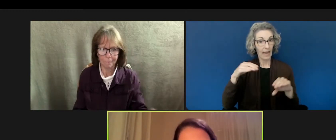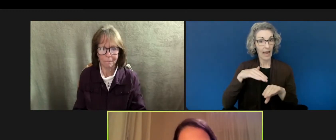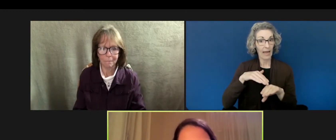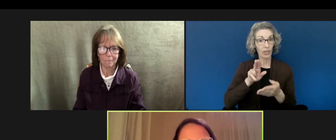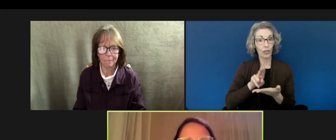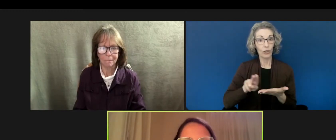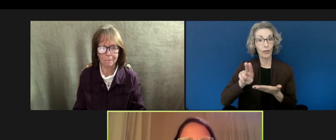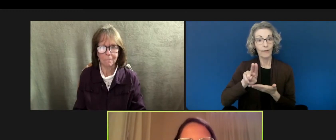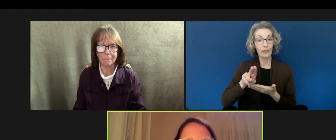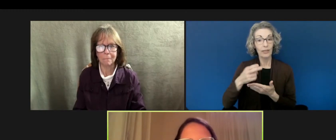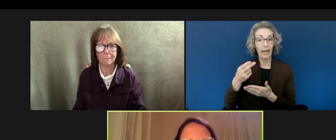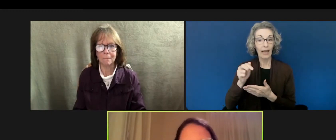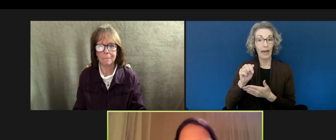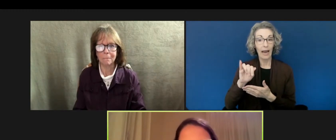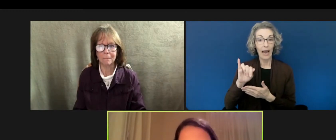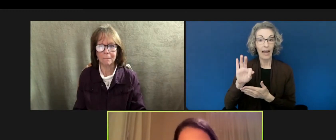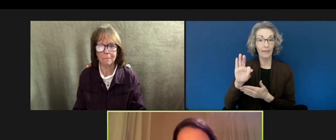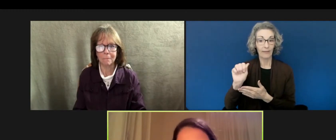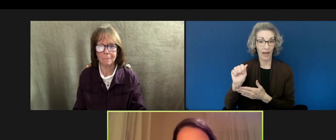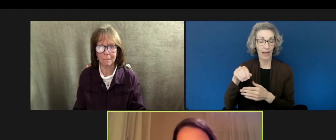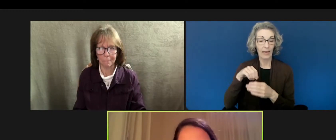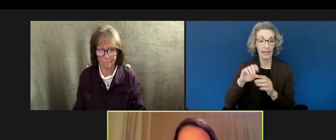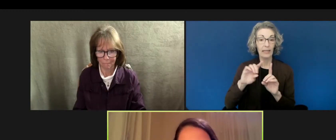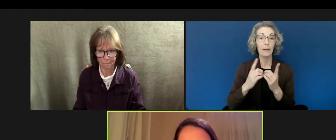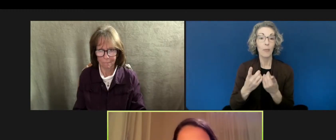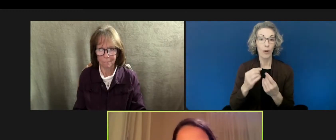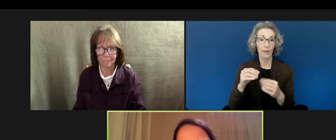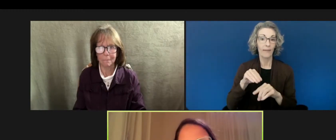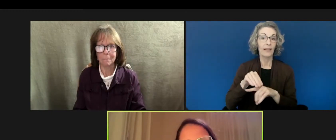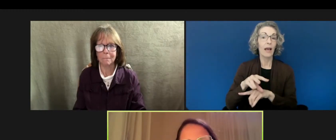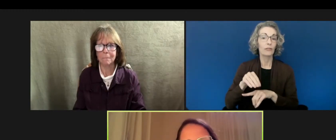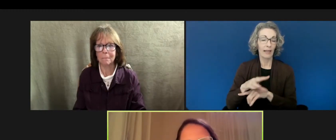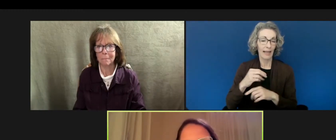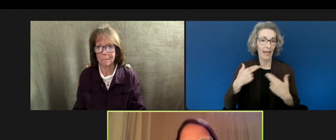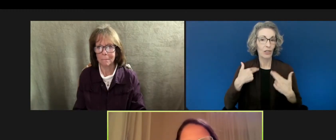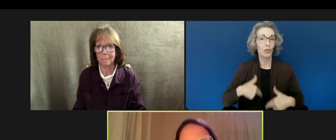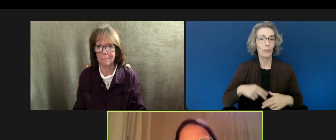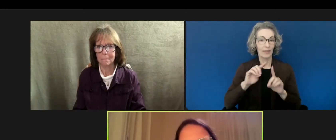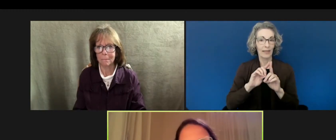the Department of Counseling and Human Development.